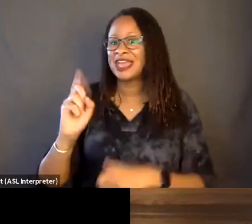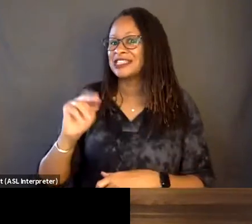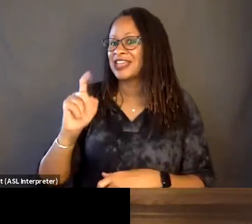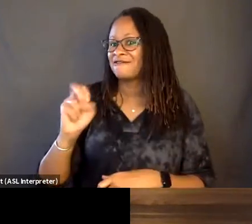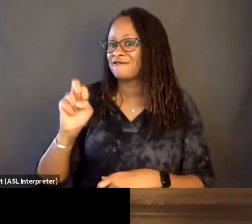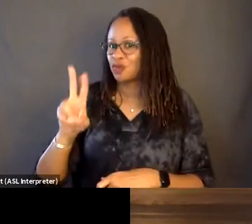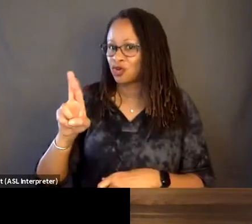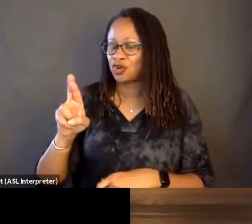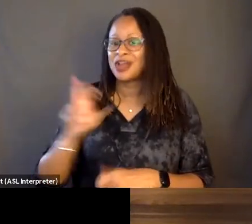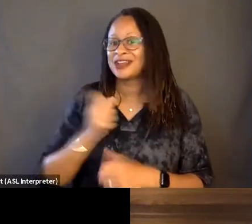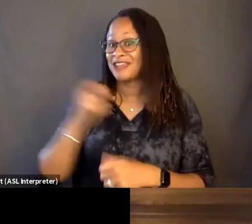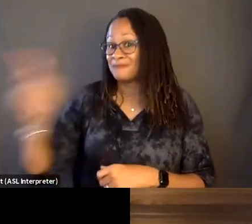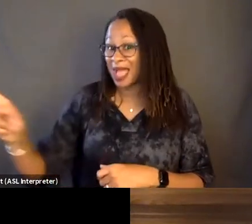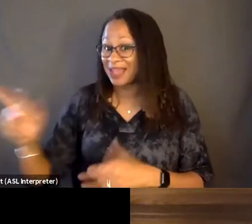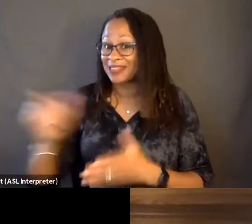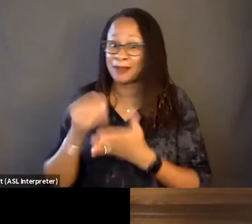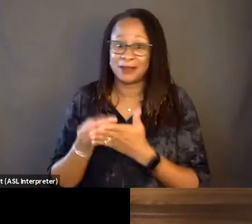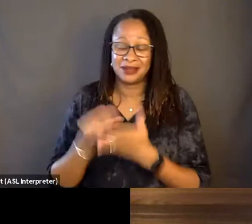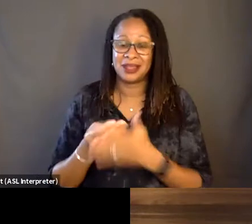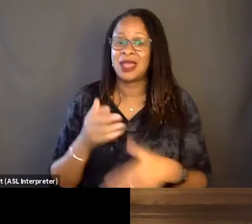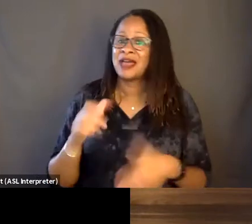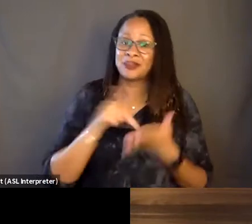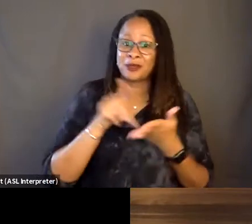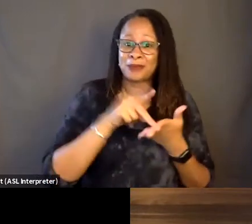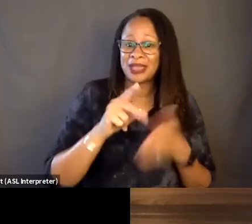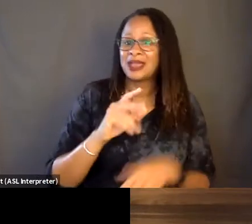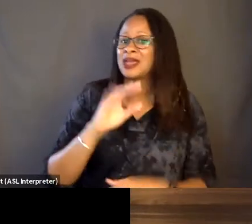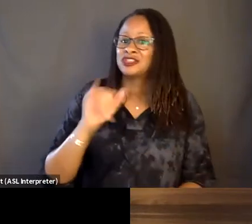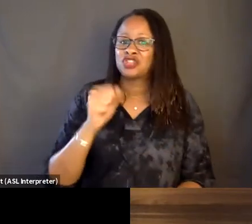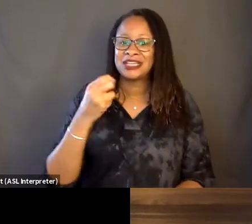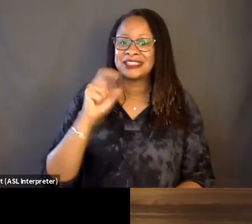They're paying major celebrities, like Jason Mamoa, to come to Saudi Arabia.